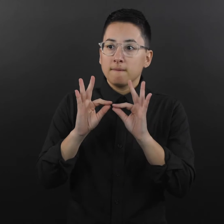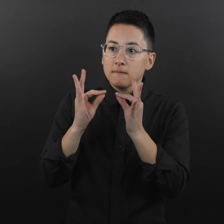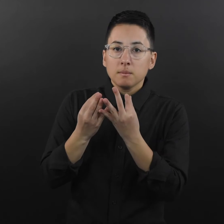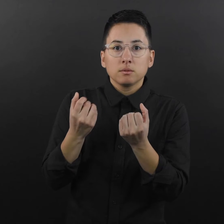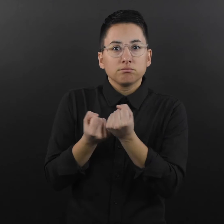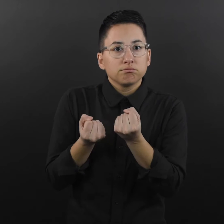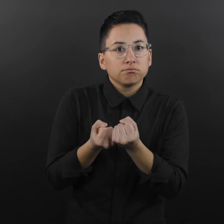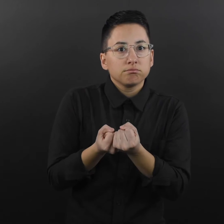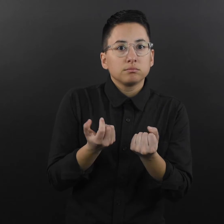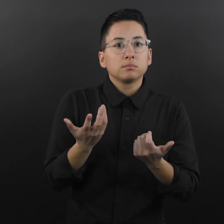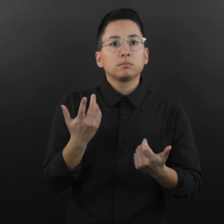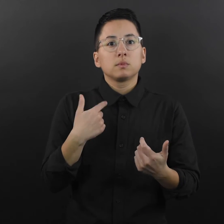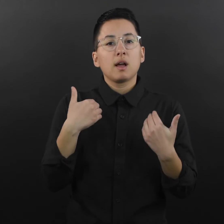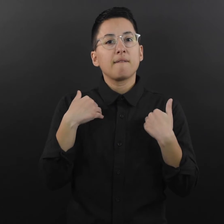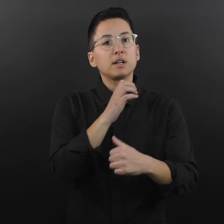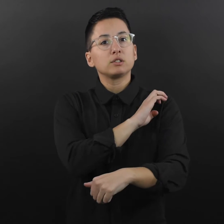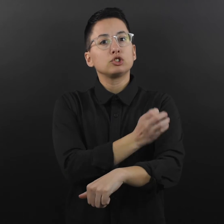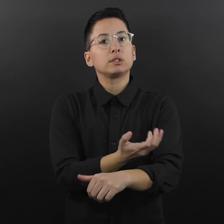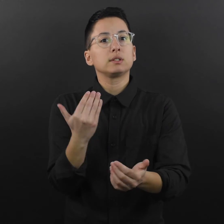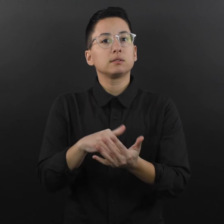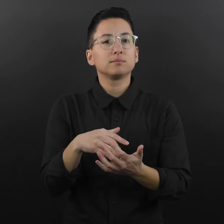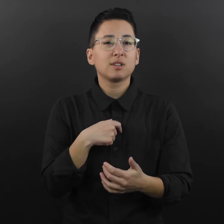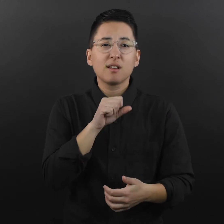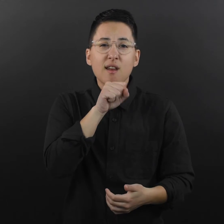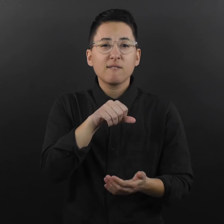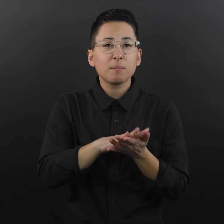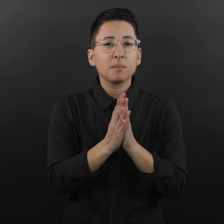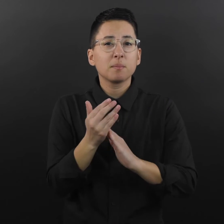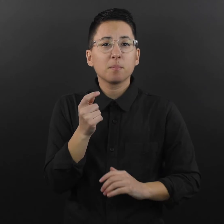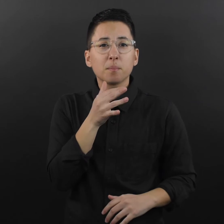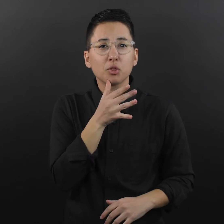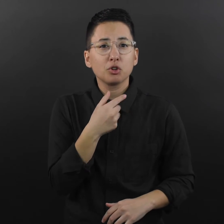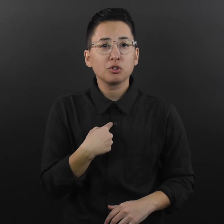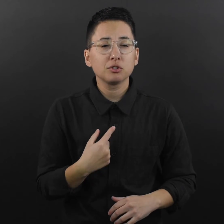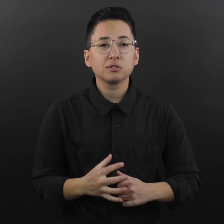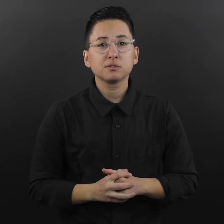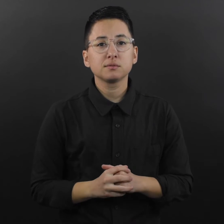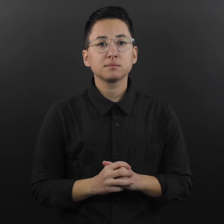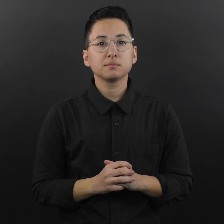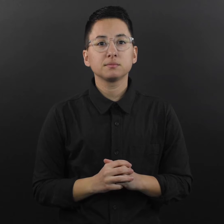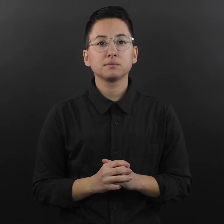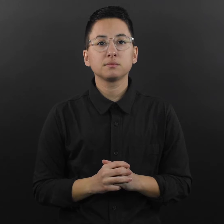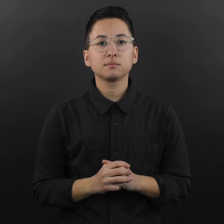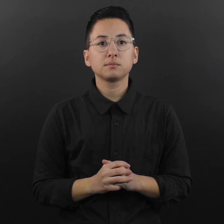and my family has been very supportive. I have energy again. I love being a mother.” – Malia